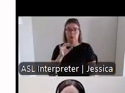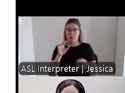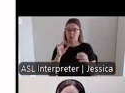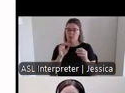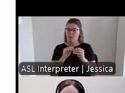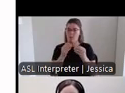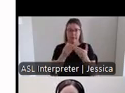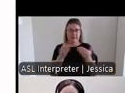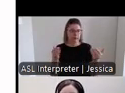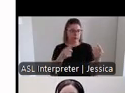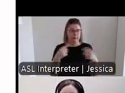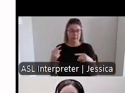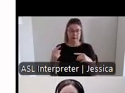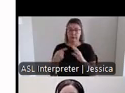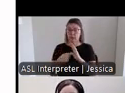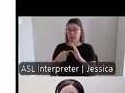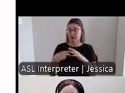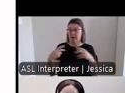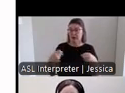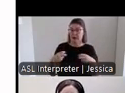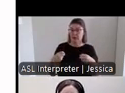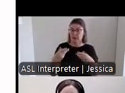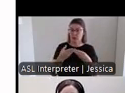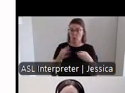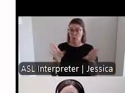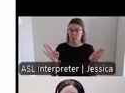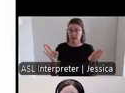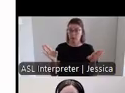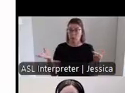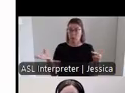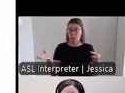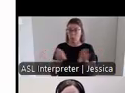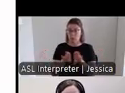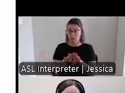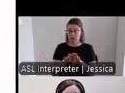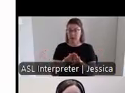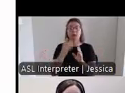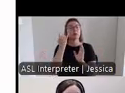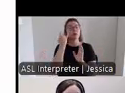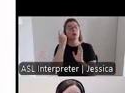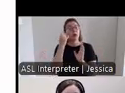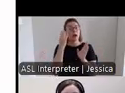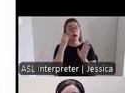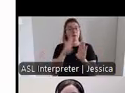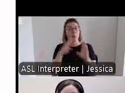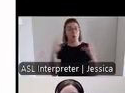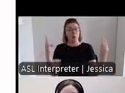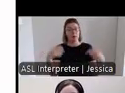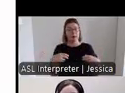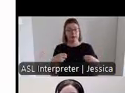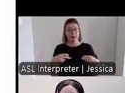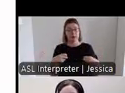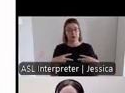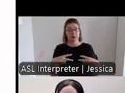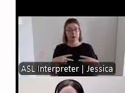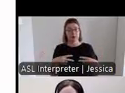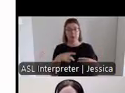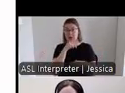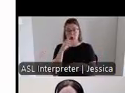For example, captions can be open or closed. If there are open captions present in a video but they are not in the language you need,